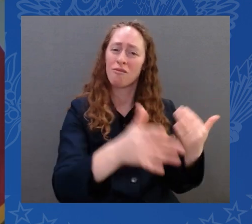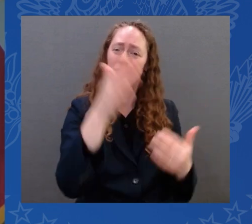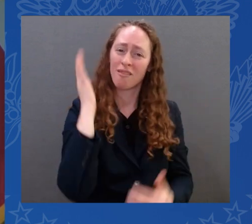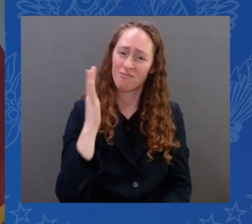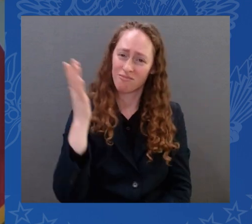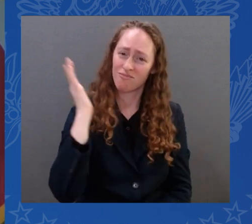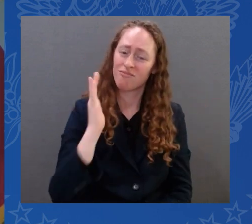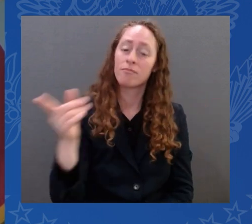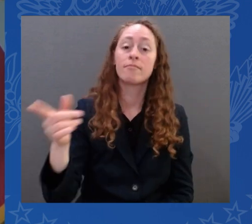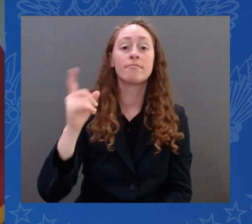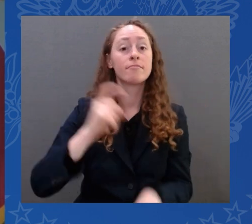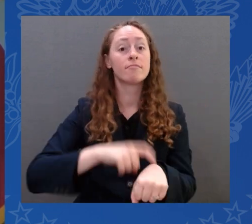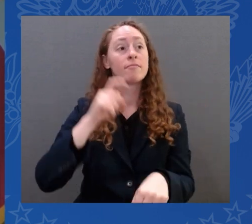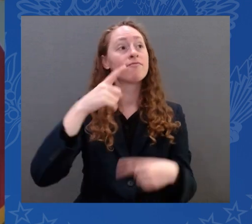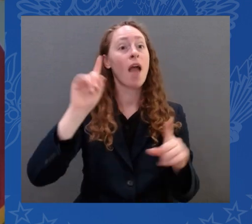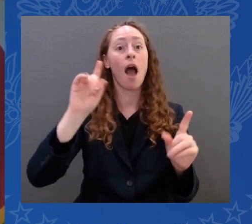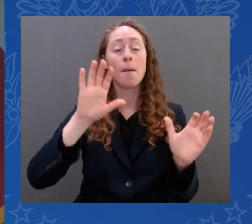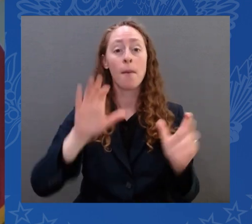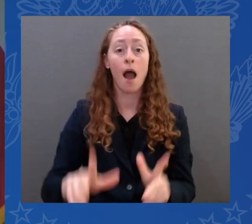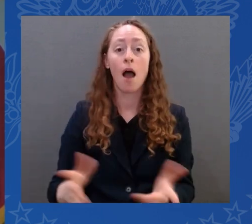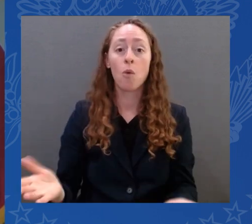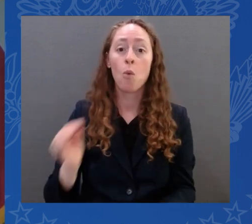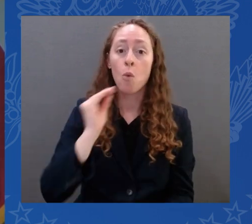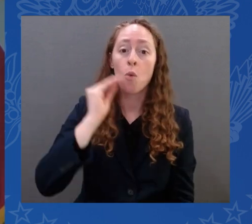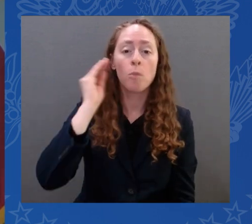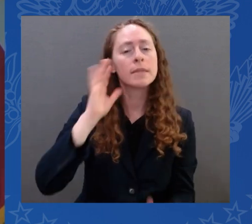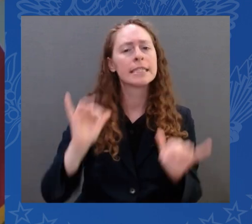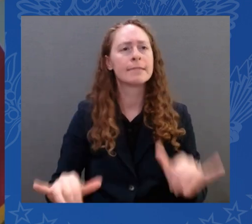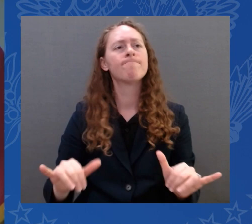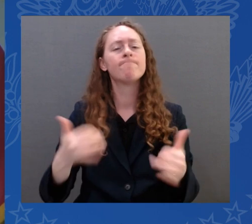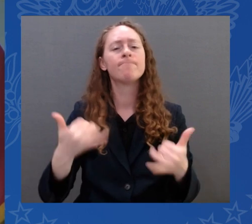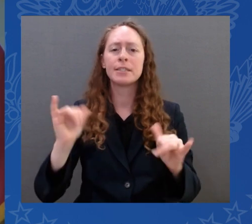We traveled tens of thousands of miles together as he -- staffing me as a senator.